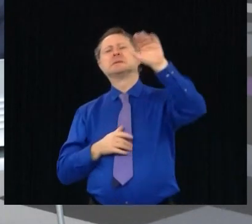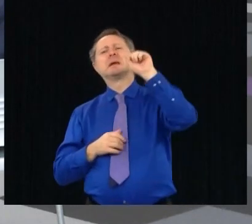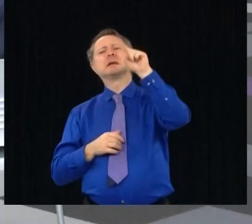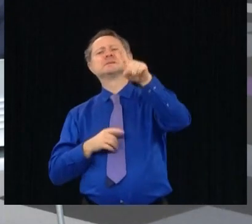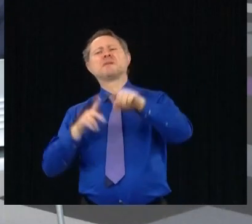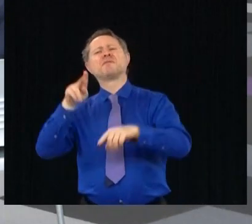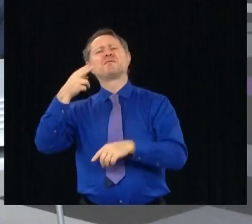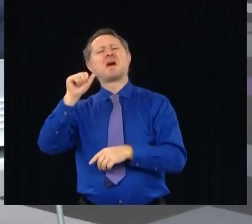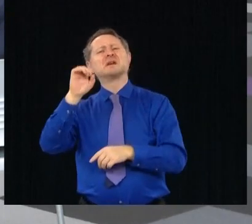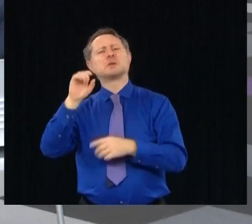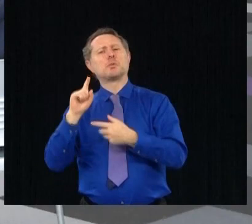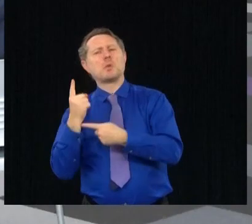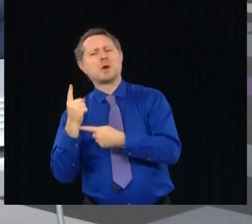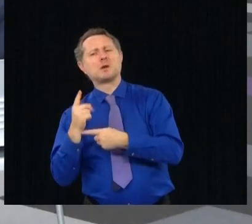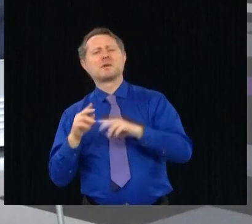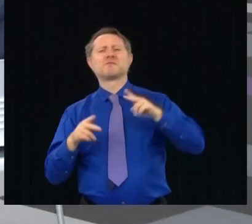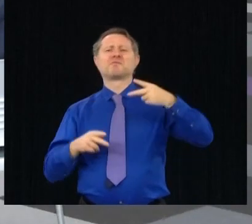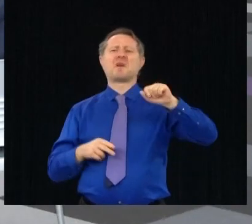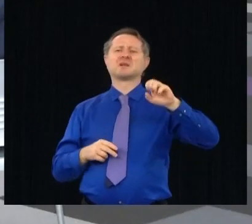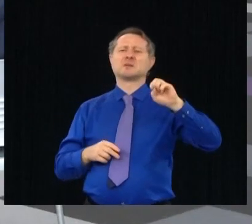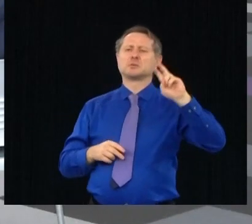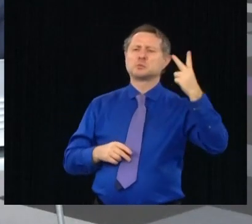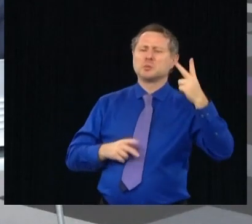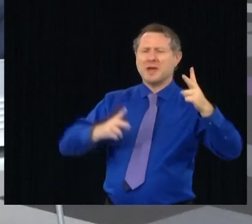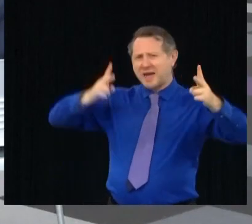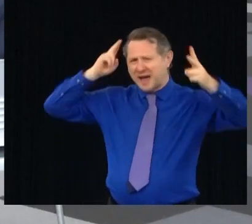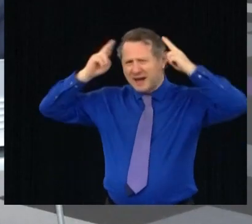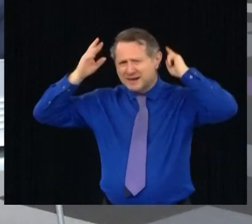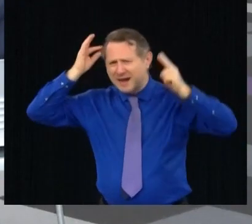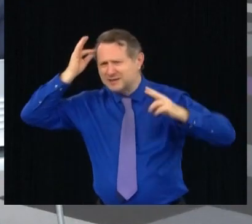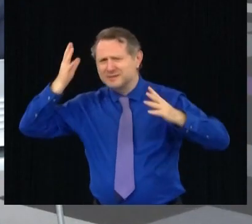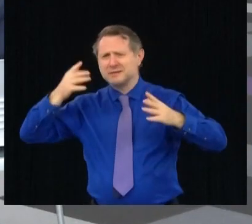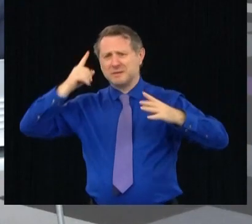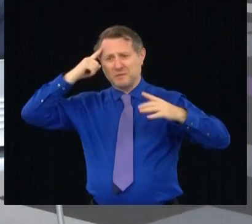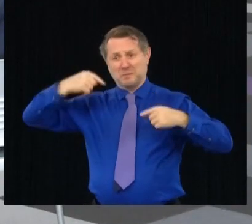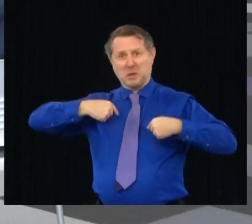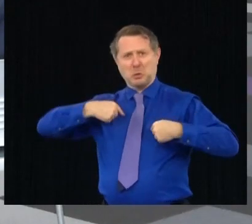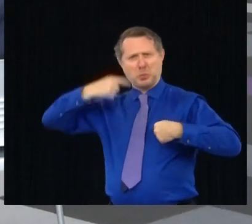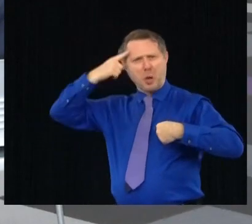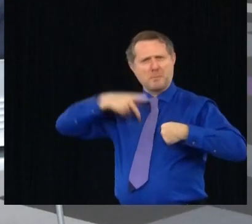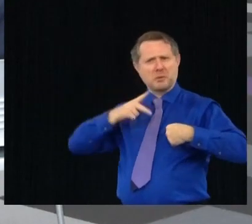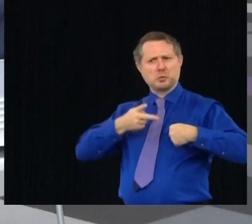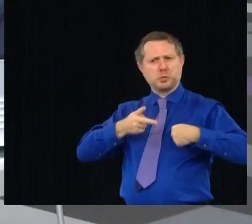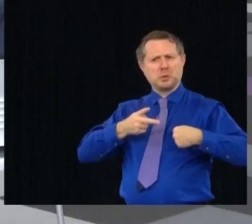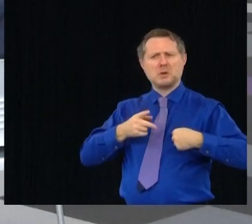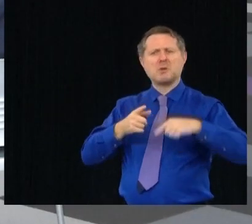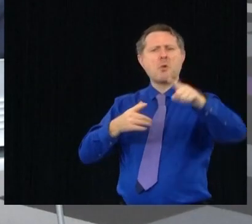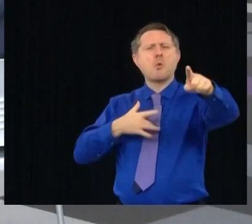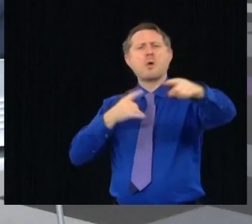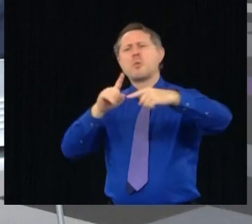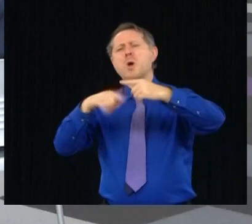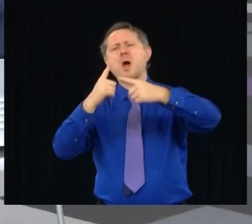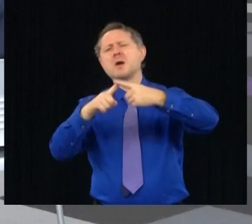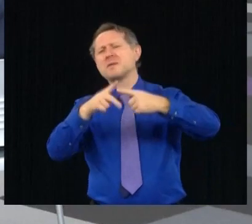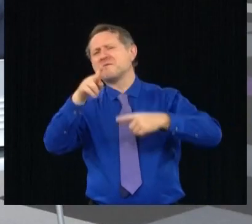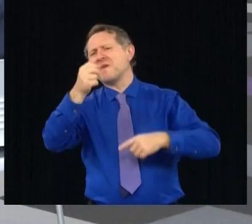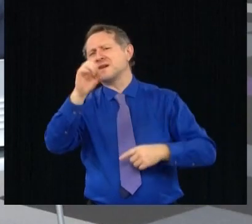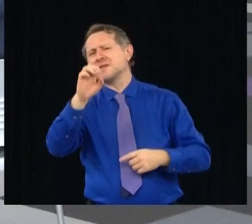YES. THERE IS A LOT OF CONFUSION AMONG PROFESSIONS THAT ARE IN PHASE ONE ABOUT WHICH PHASES